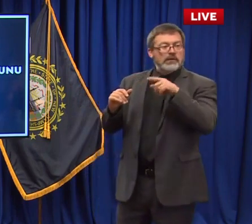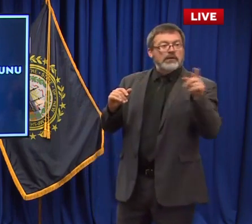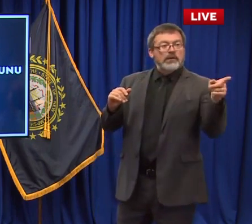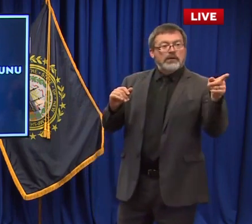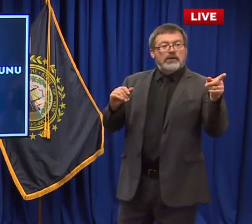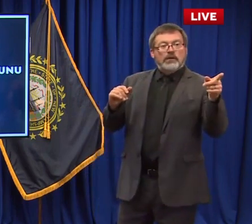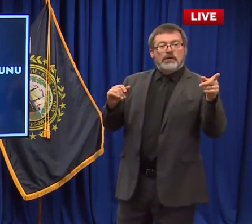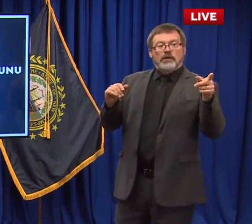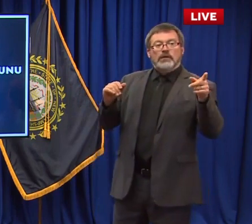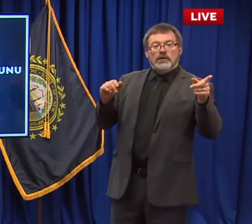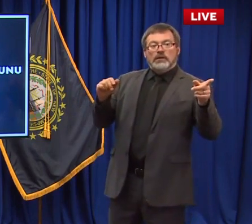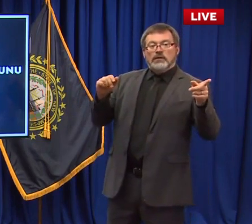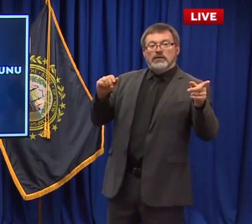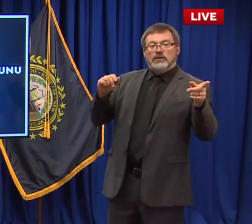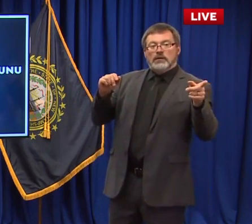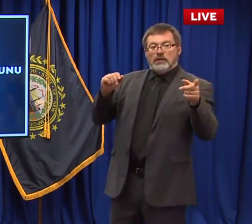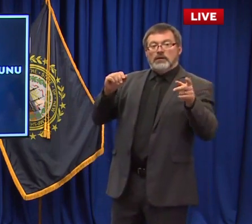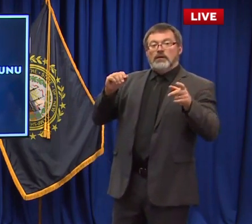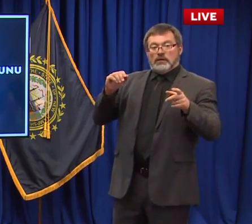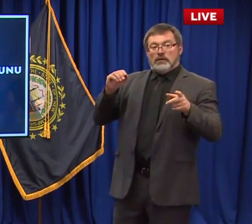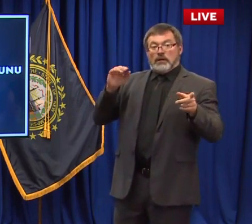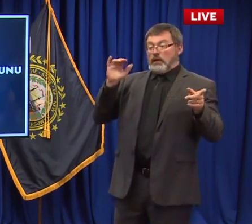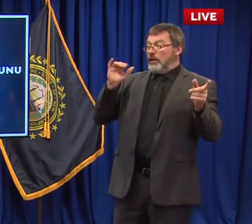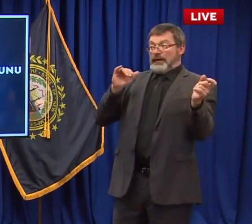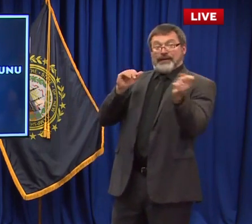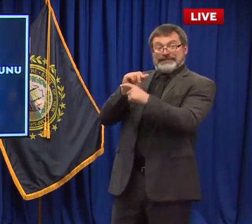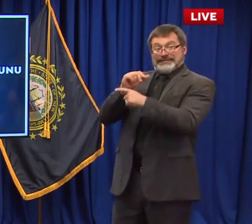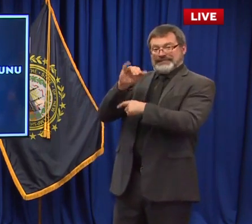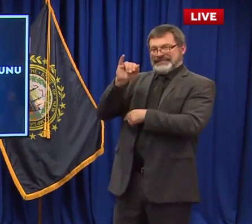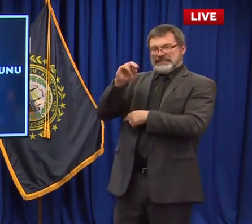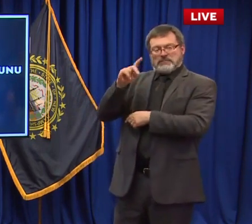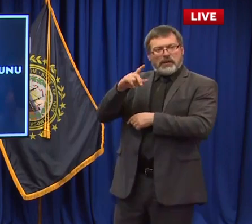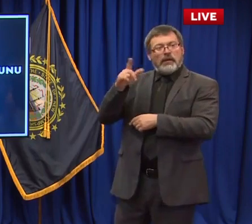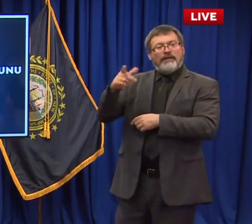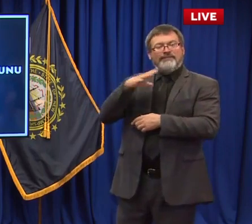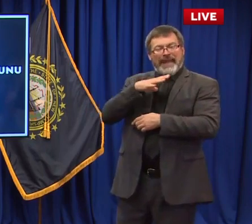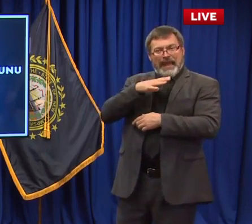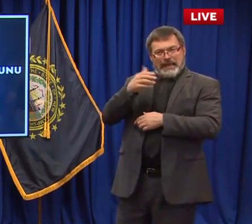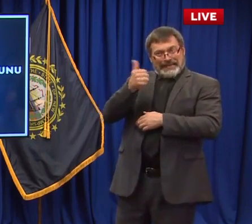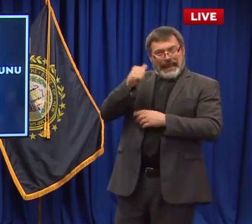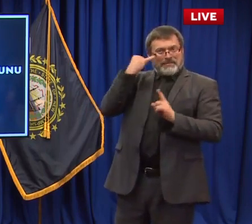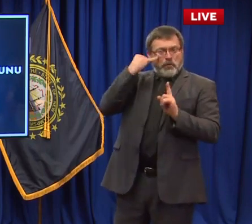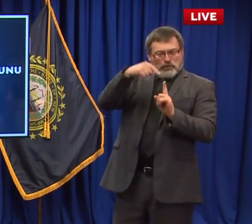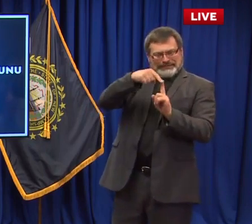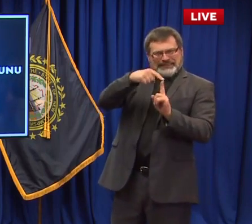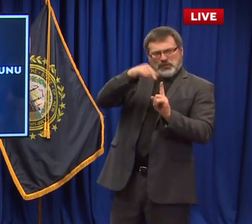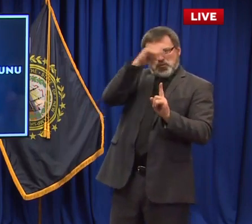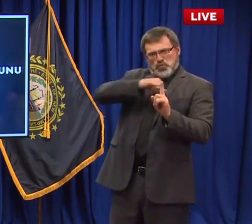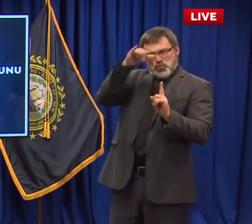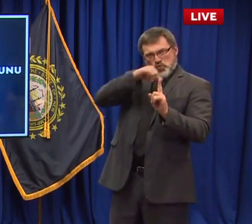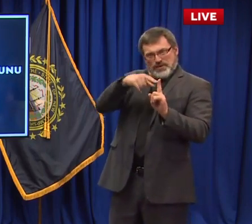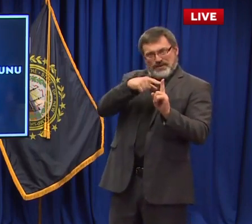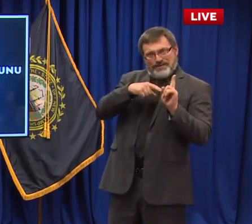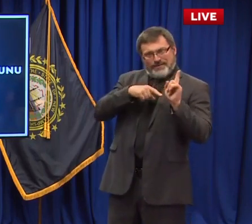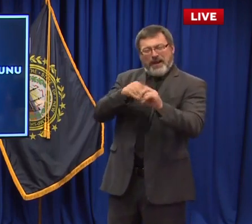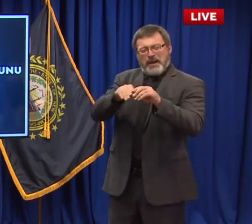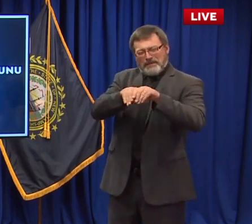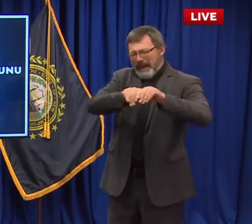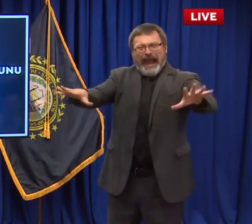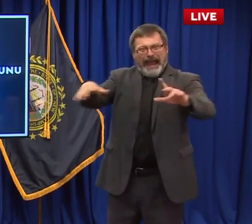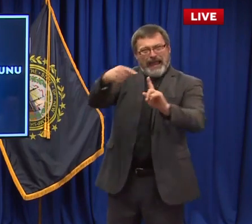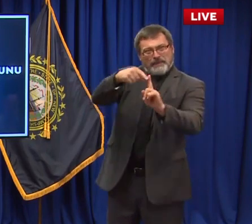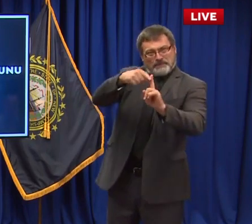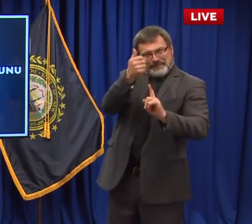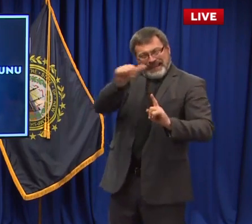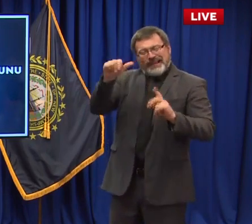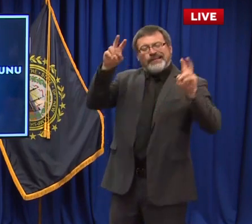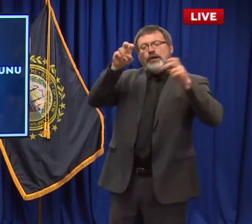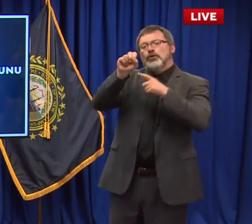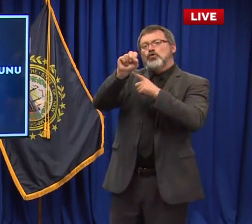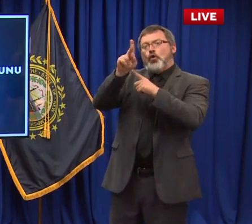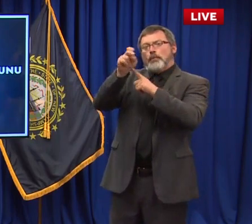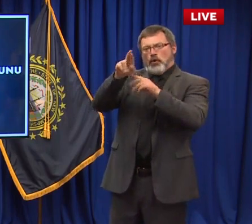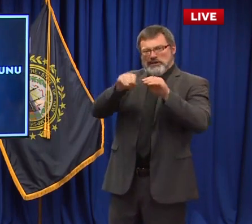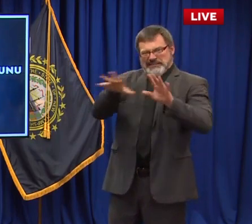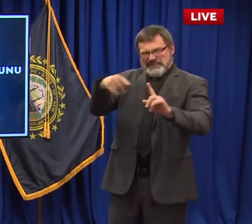CHAN HAVE ANYTHING TO SAY ABOUT THE RISKS OF SUPER SPREAD FROM THIS EVENT?